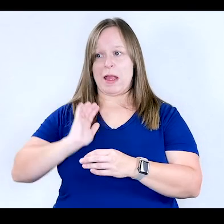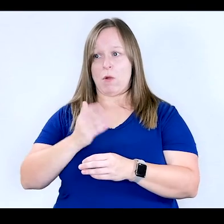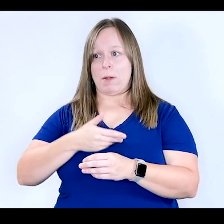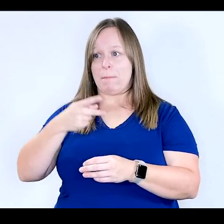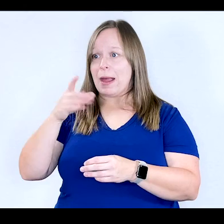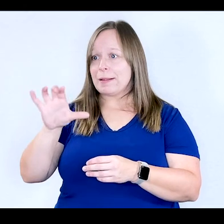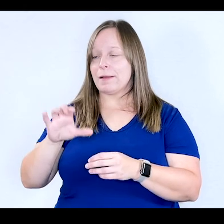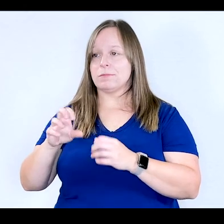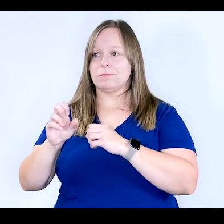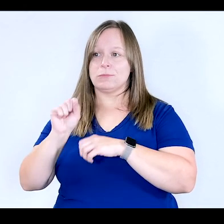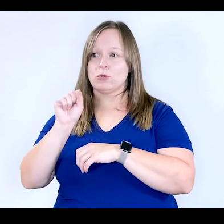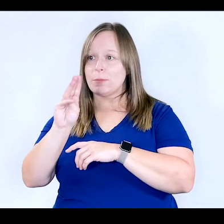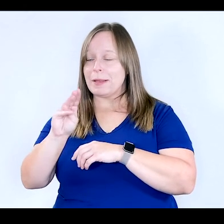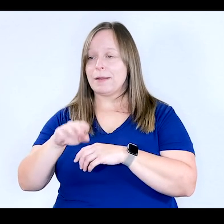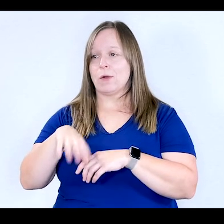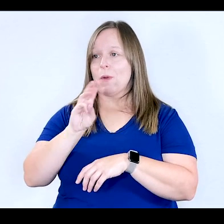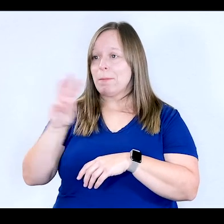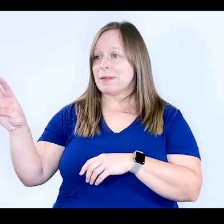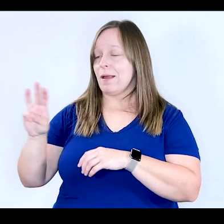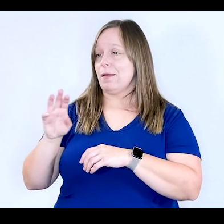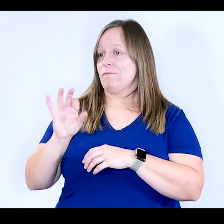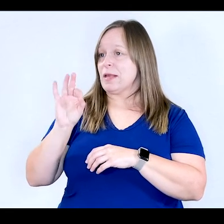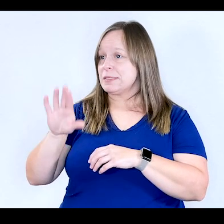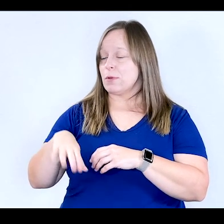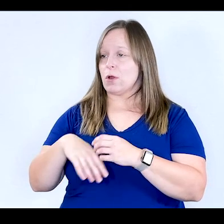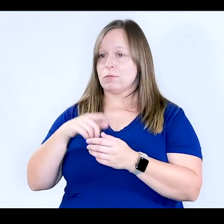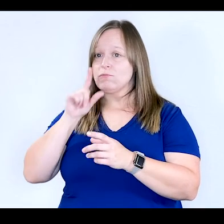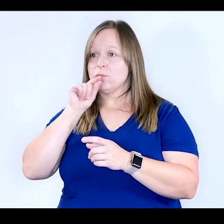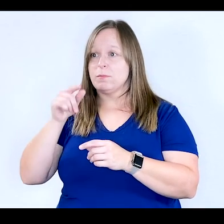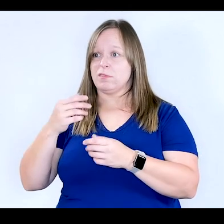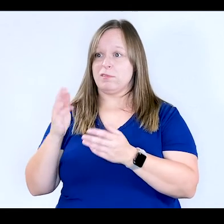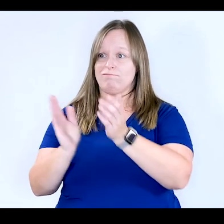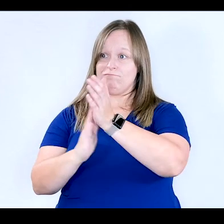podcasts, and our social media, on our website and give you a big shout-out.